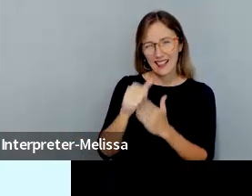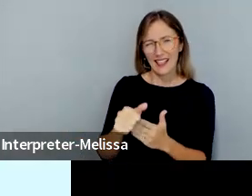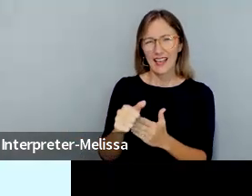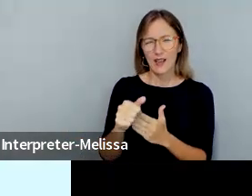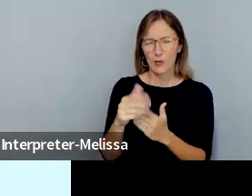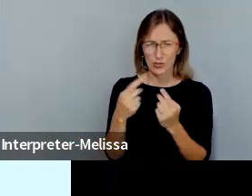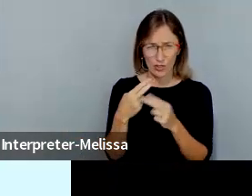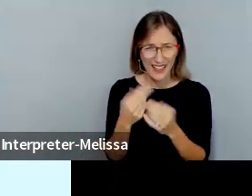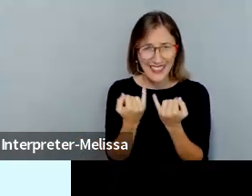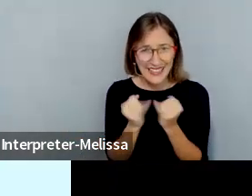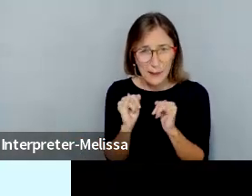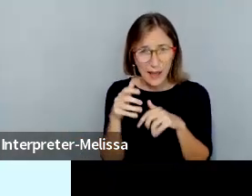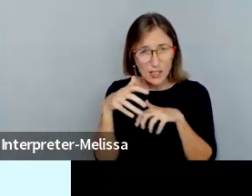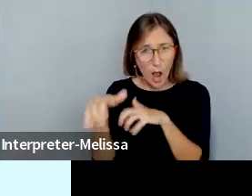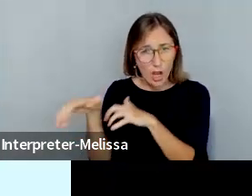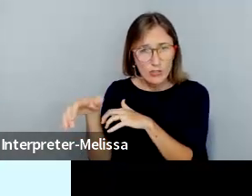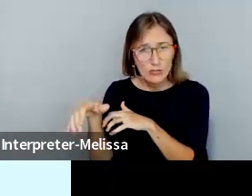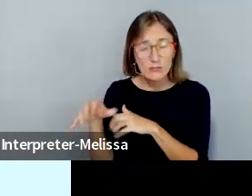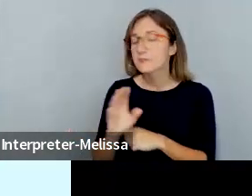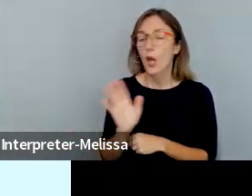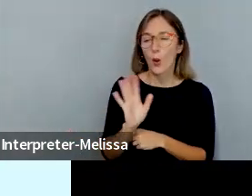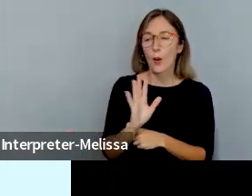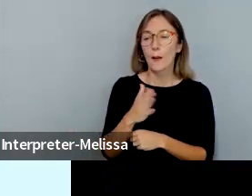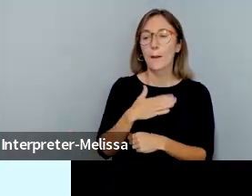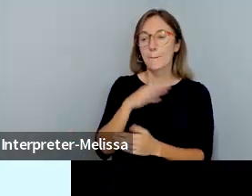in the day, the fight for the Medicaid institutional bias was MACASA.